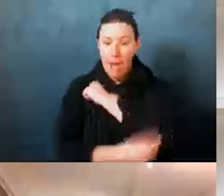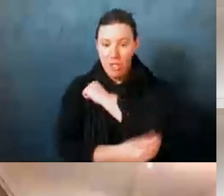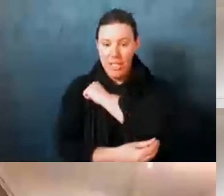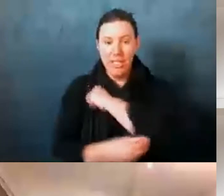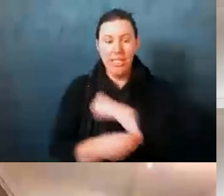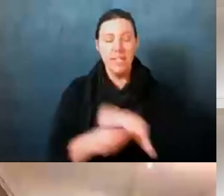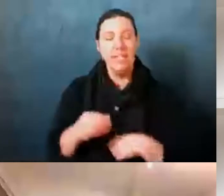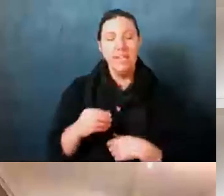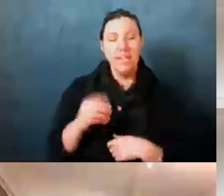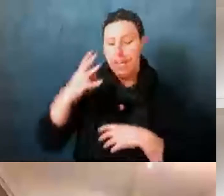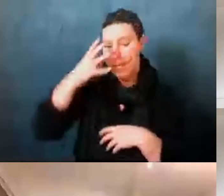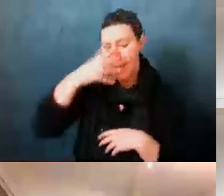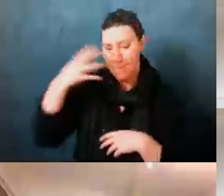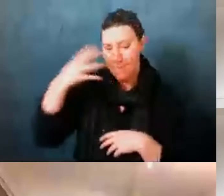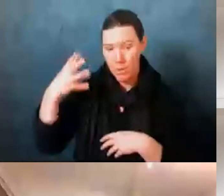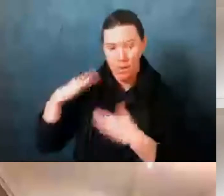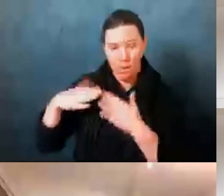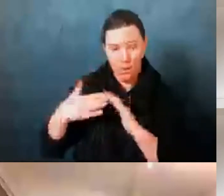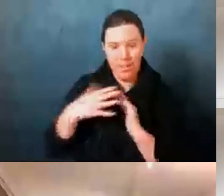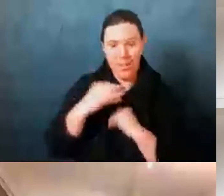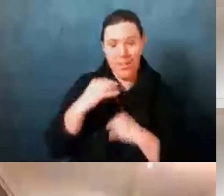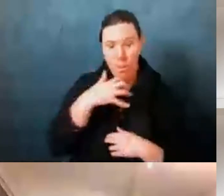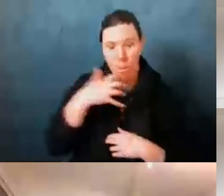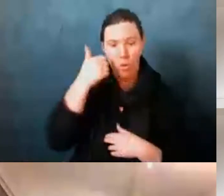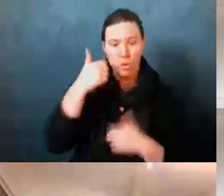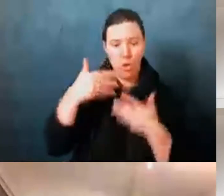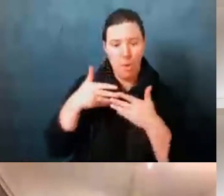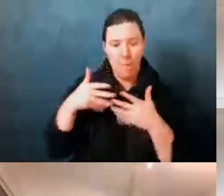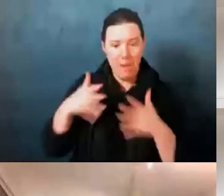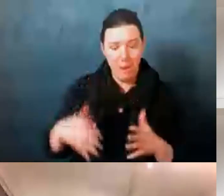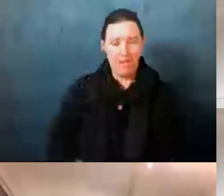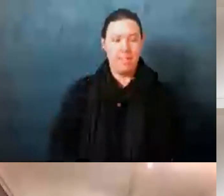Our association recently commissioned a research group,